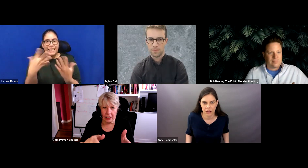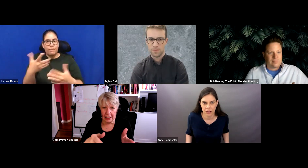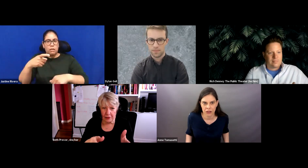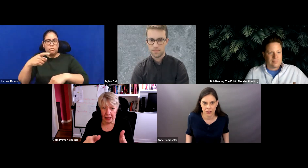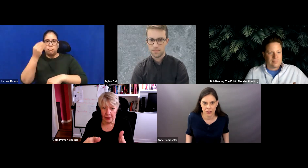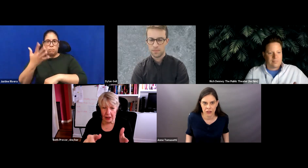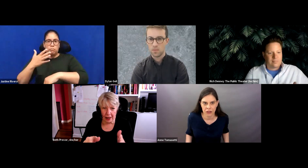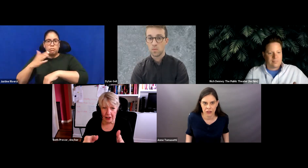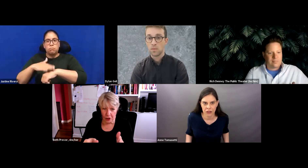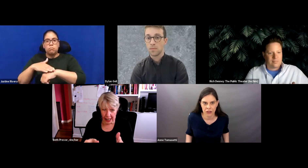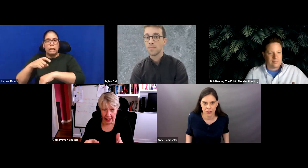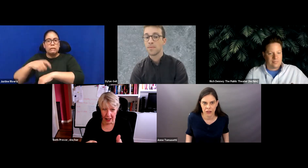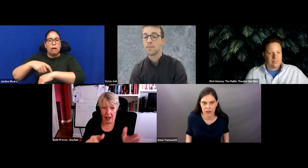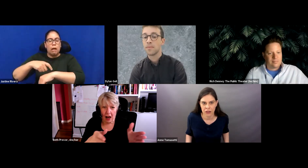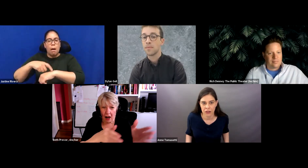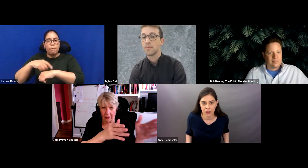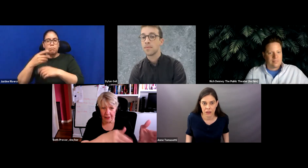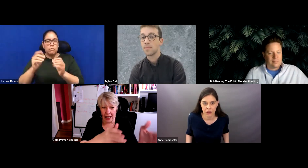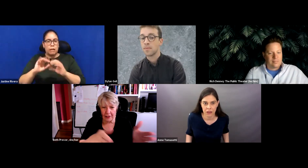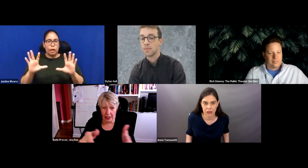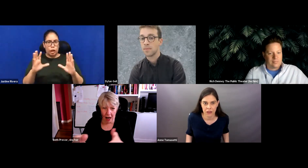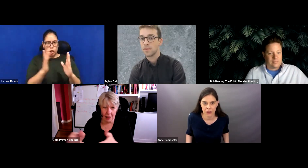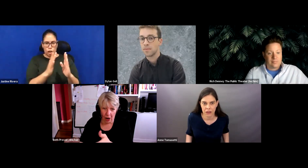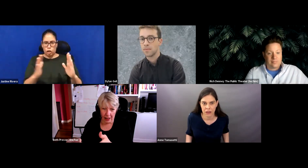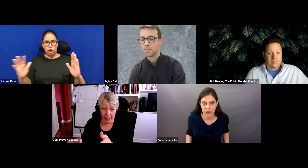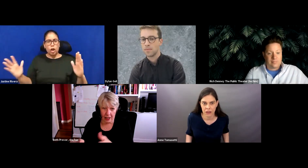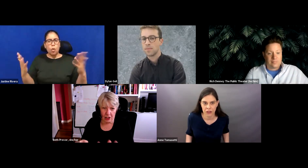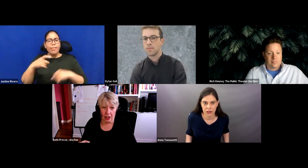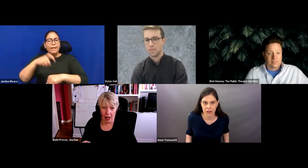to give people an understanding of kind of the time process to